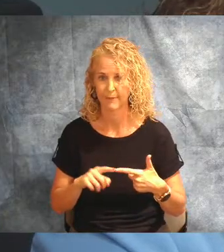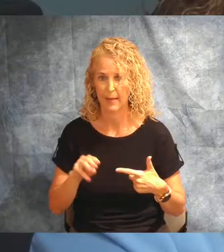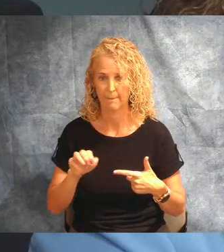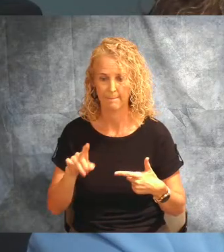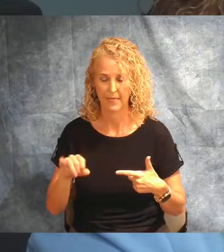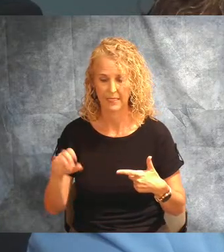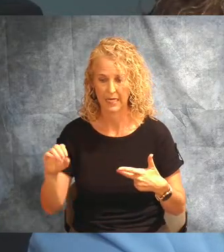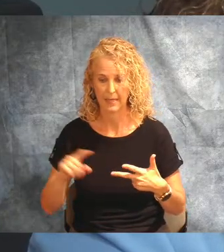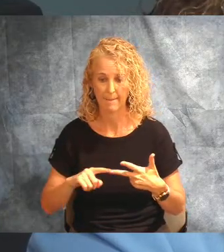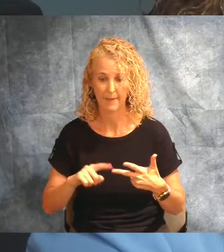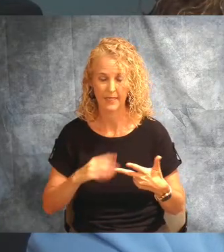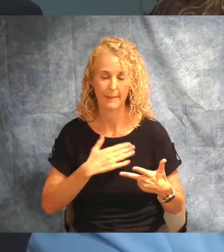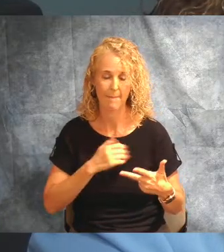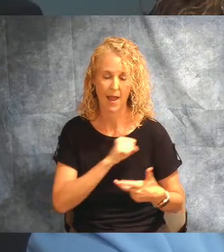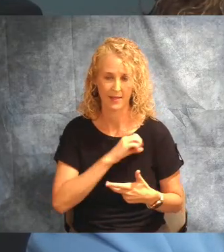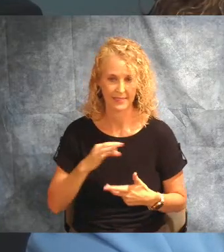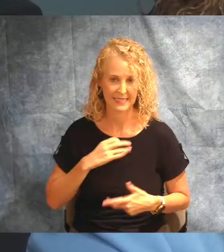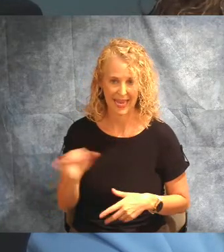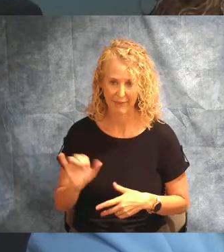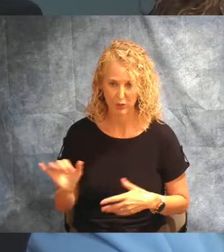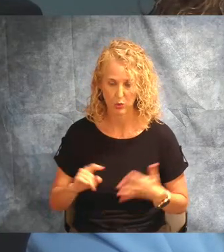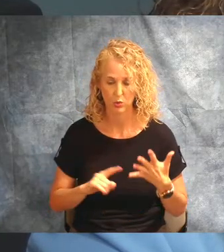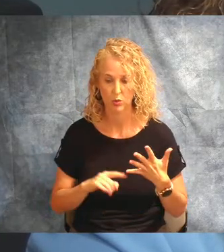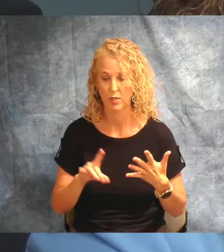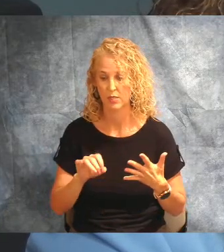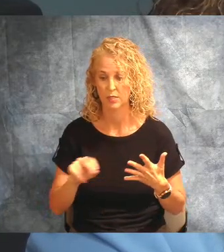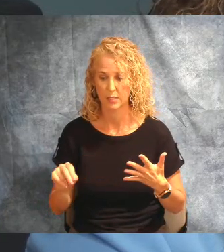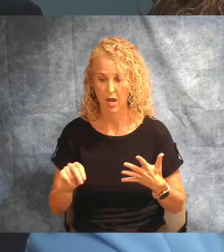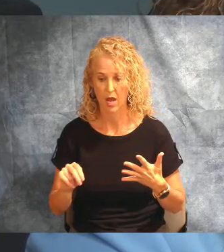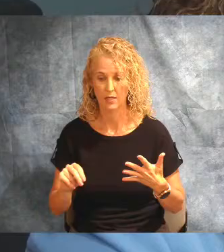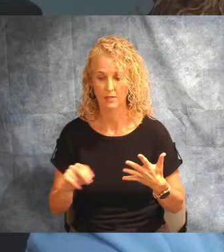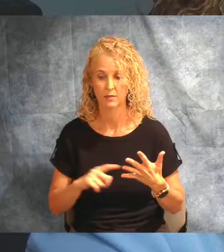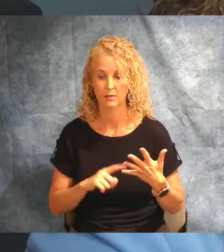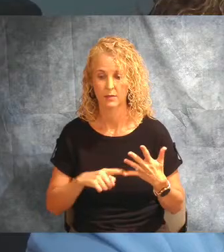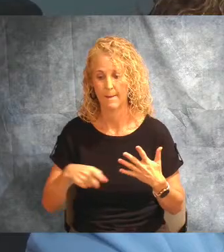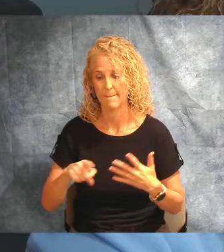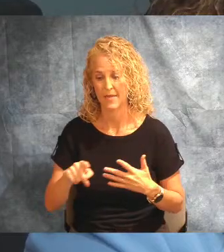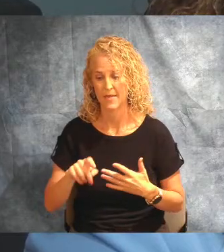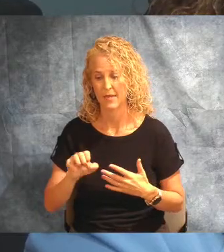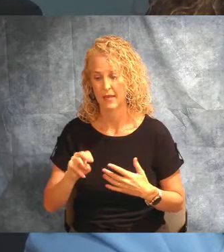Vader Stevens, Jackie Tagger, Don Juan for show, Pen Everson Price, Cibil the storyteller,